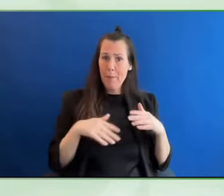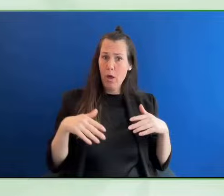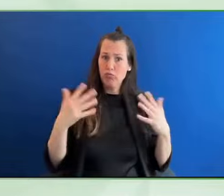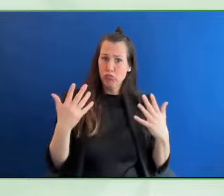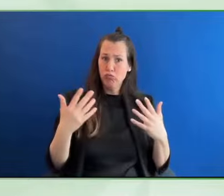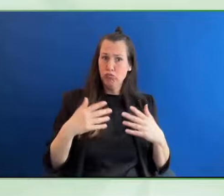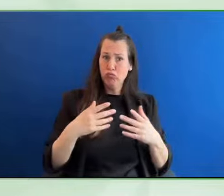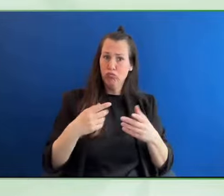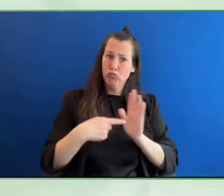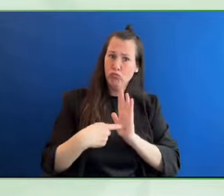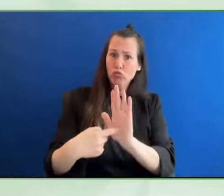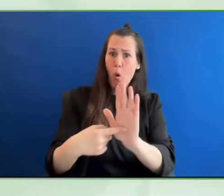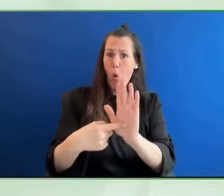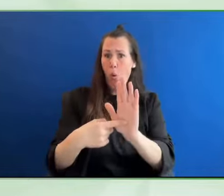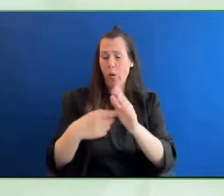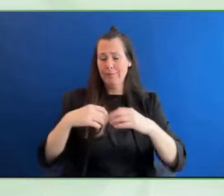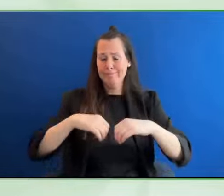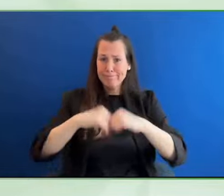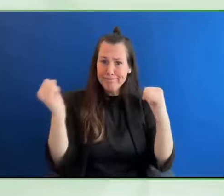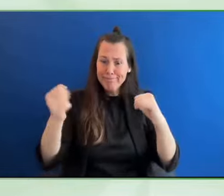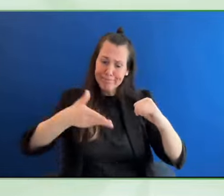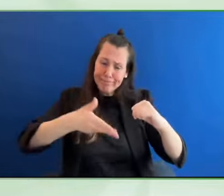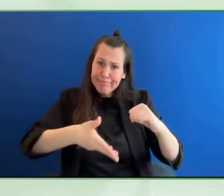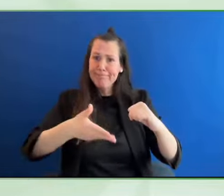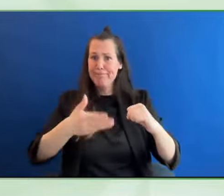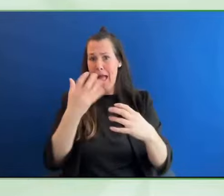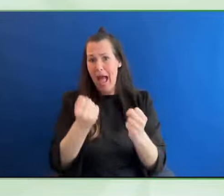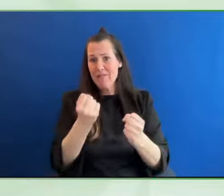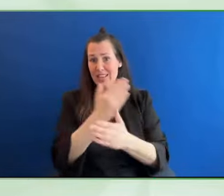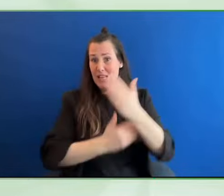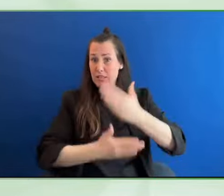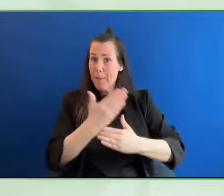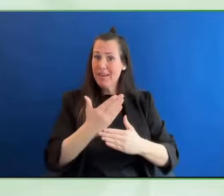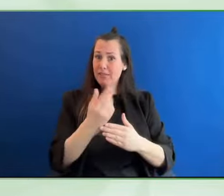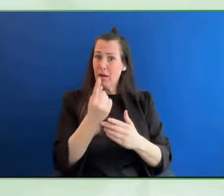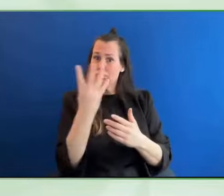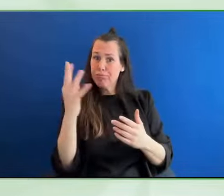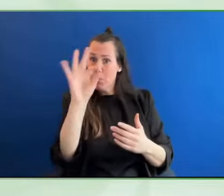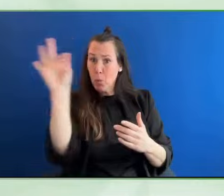But we have to stand up and share our stories.